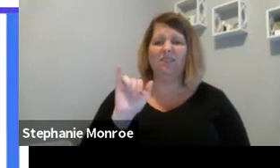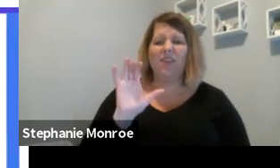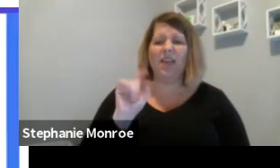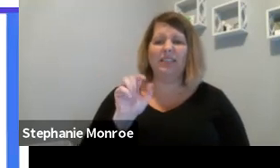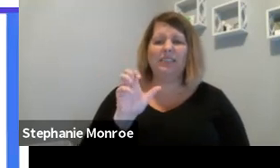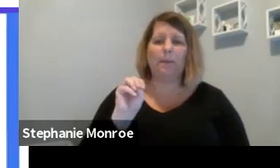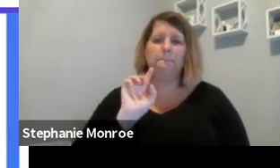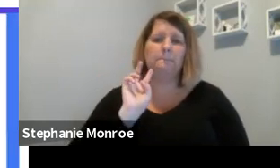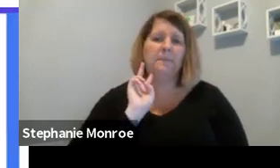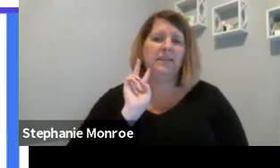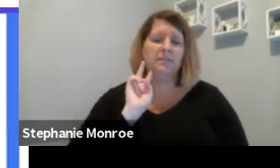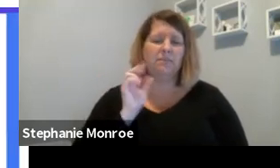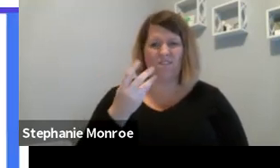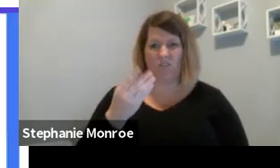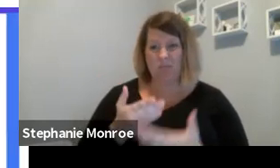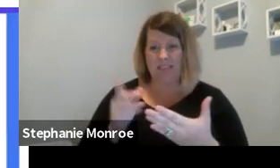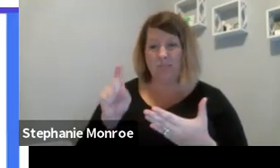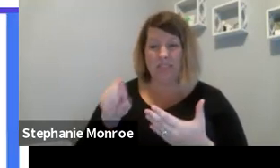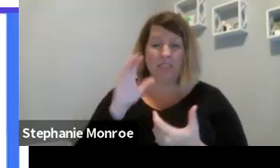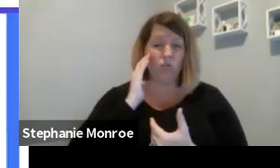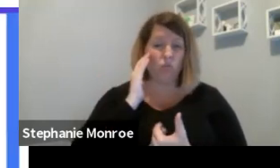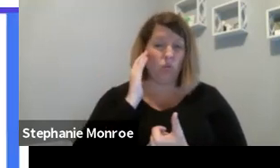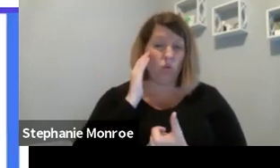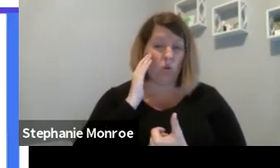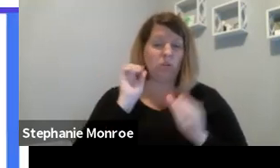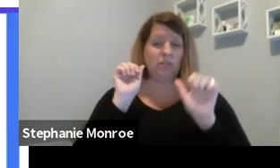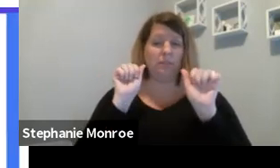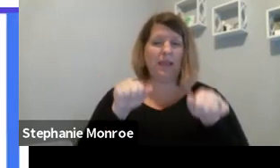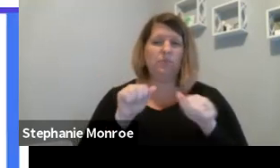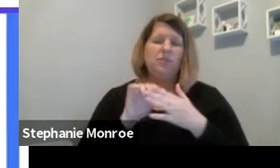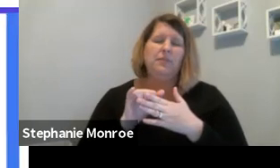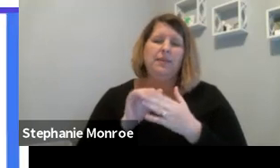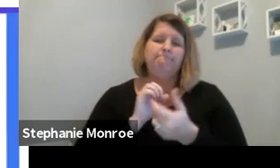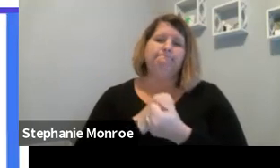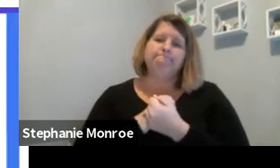in order for us to be the compassionate, supportive people